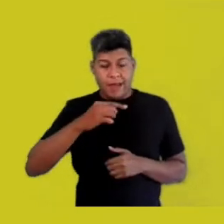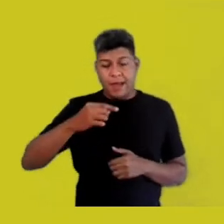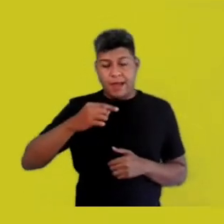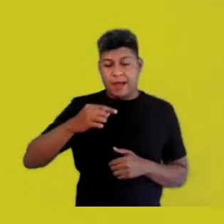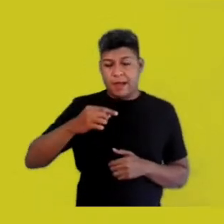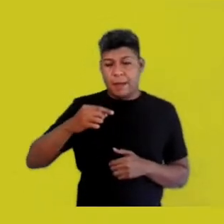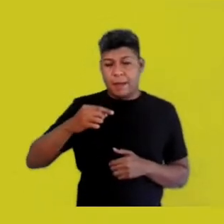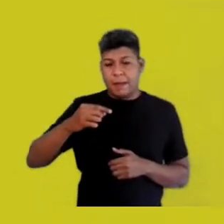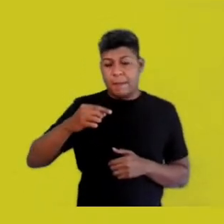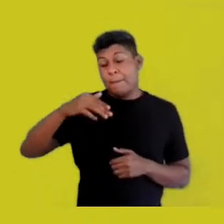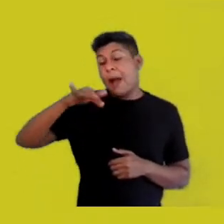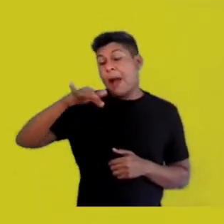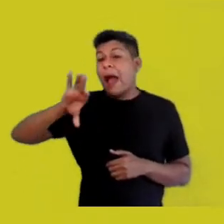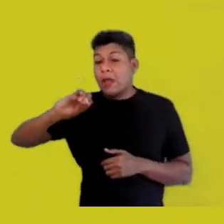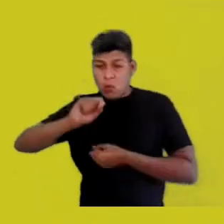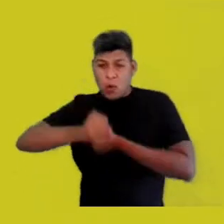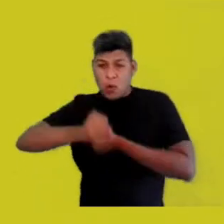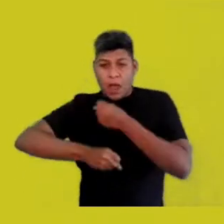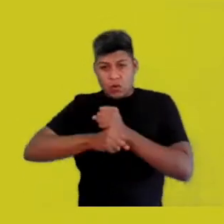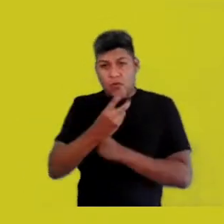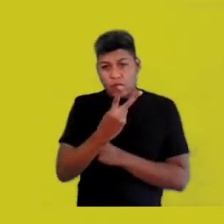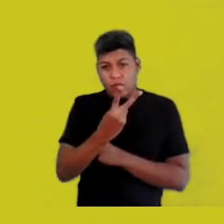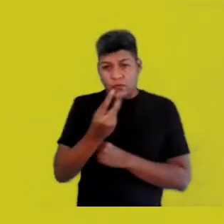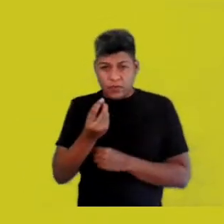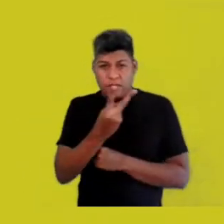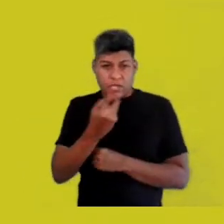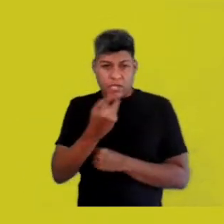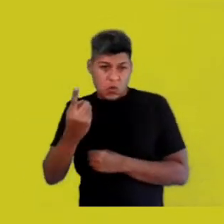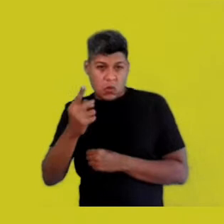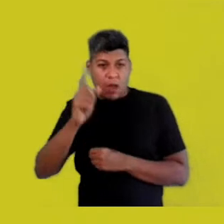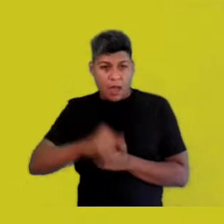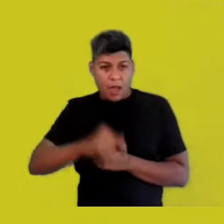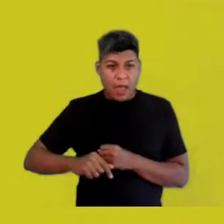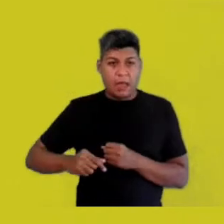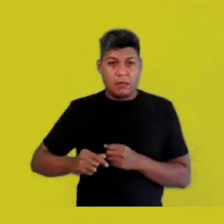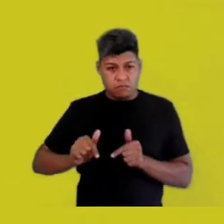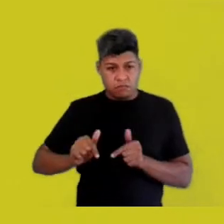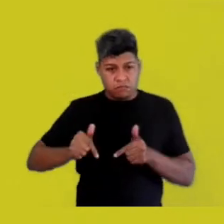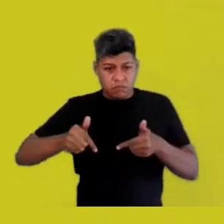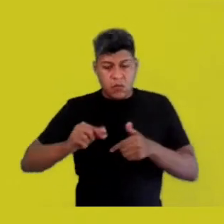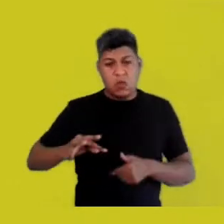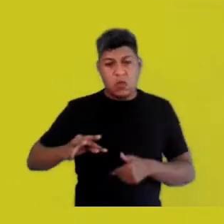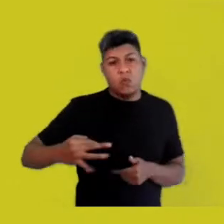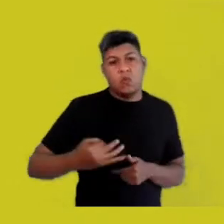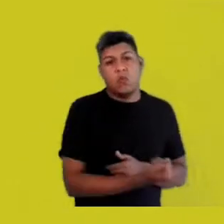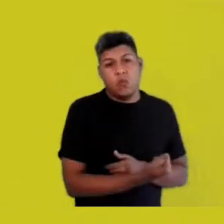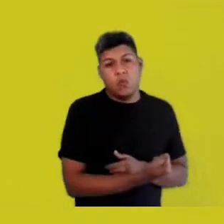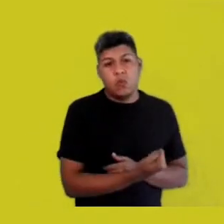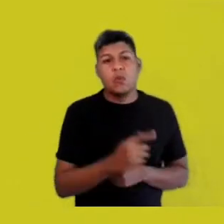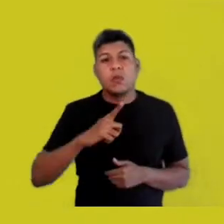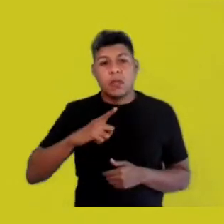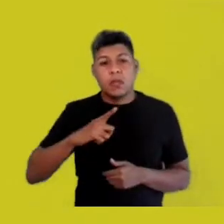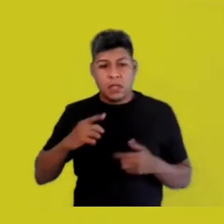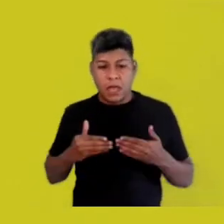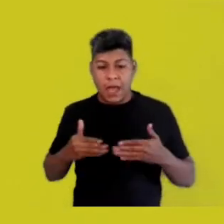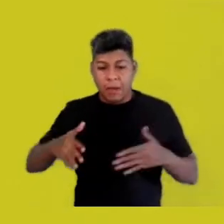a development of all that, including Opening the Yards, Cutting,